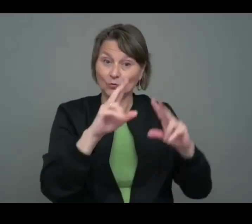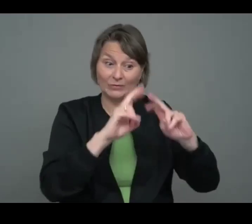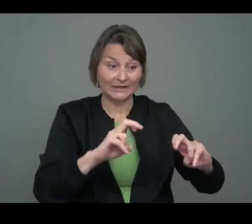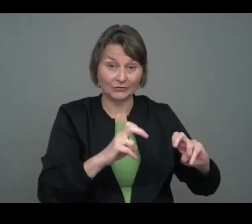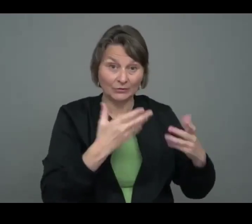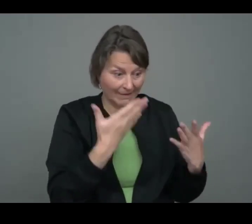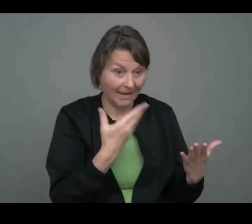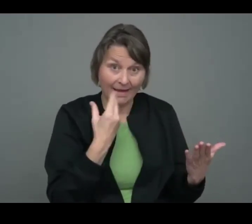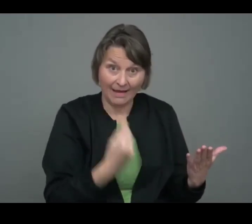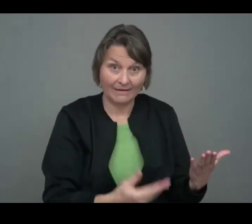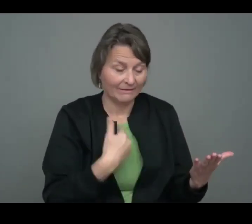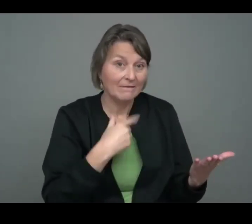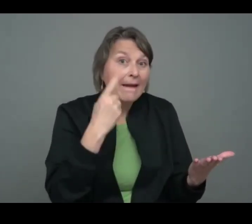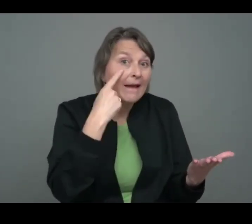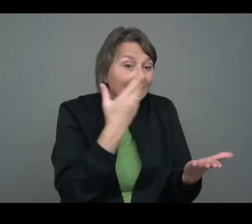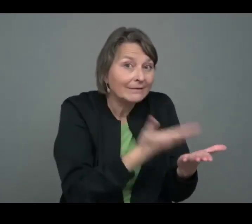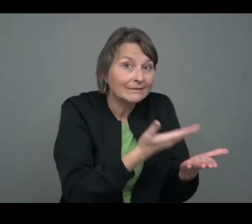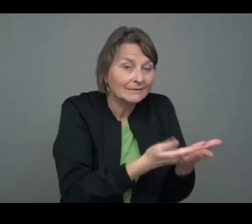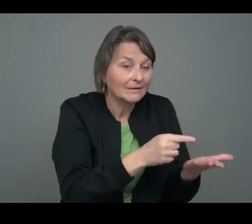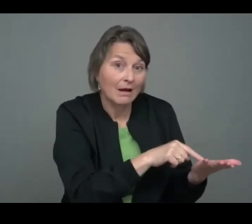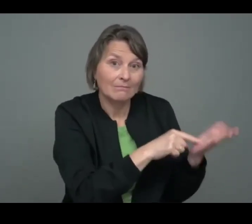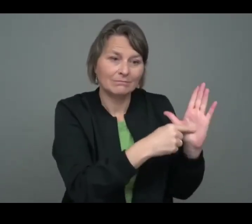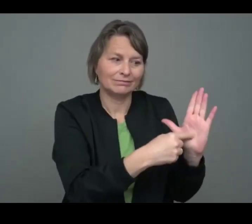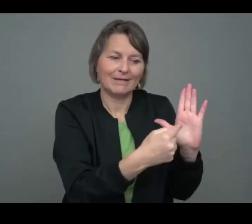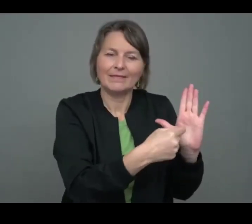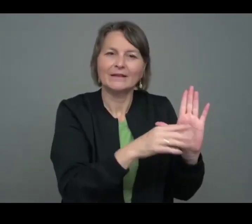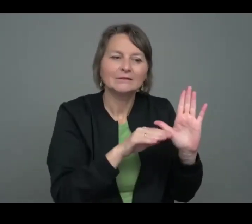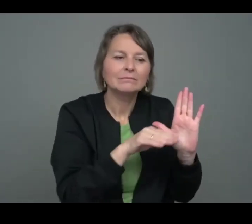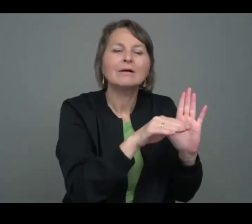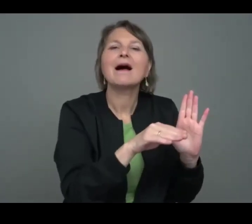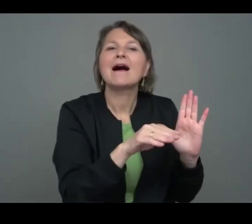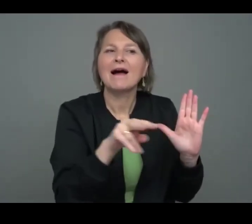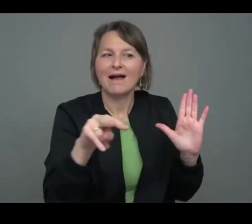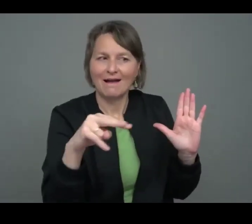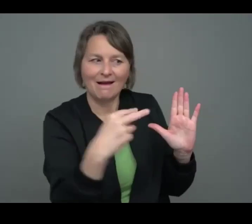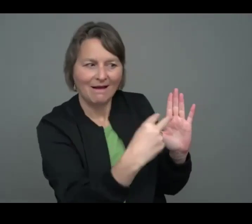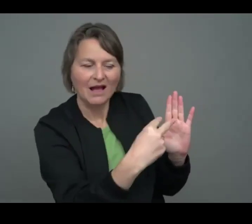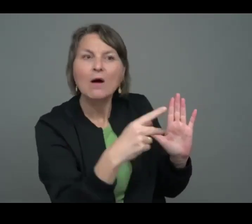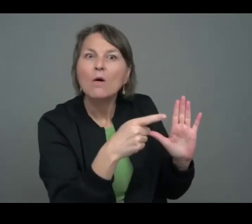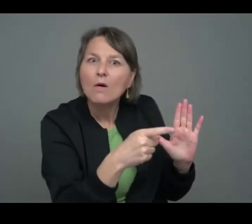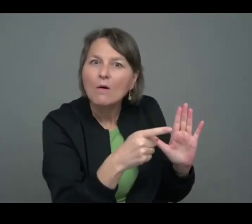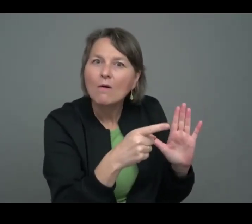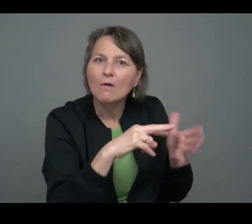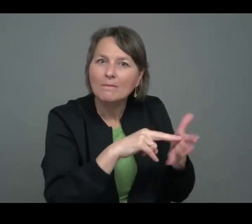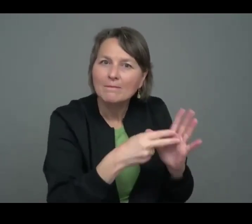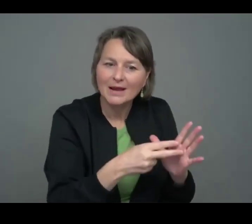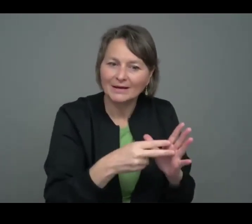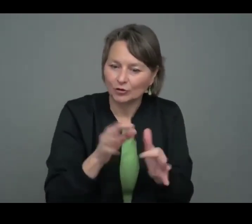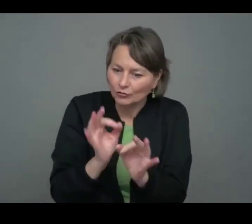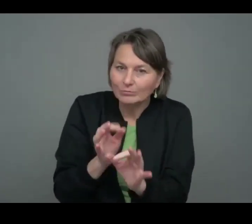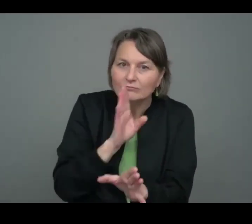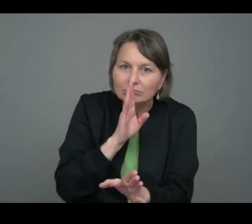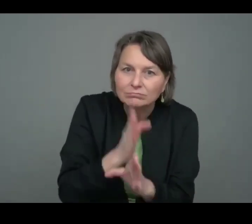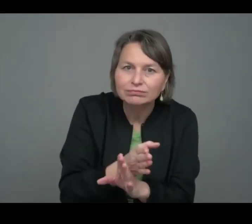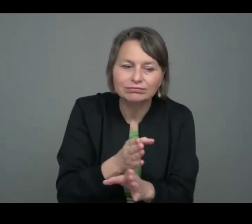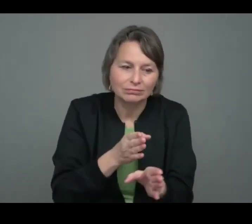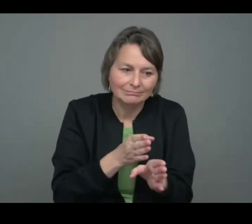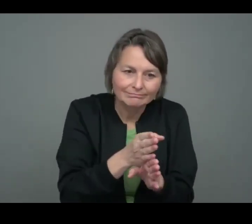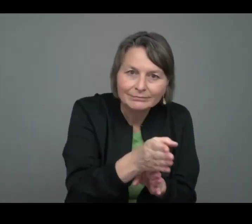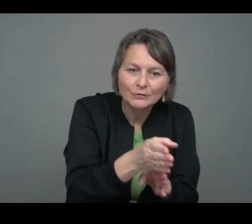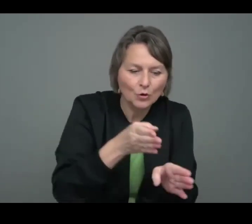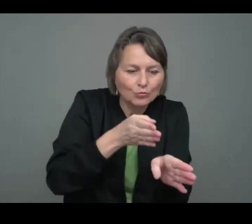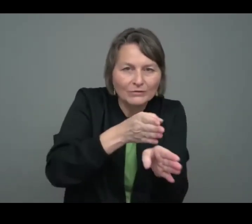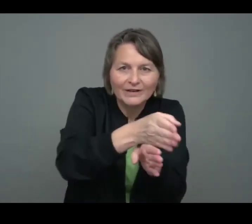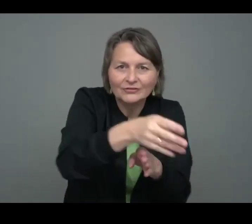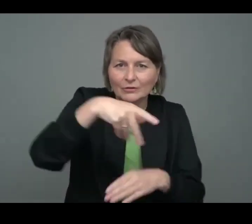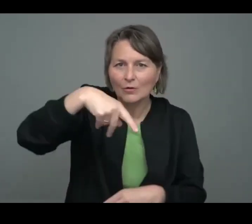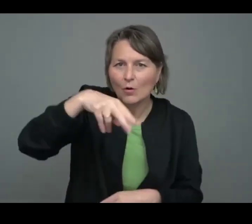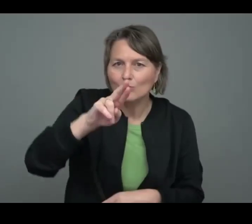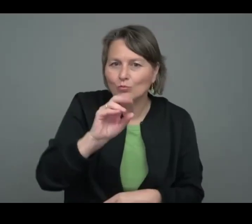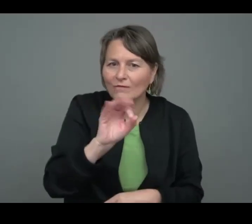to my profession? When we have research, we have evidence. We have the opportunity to